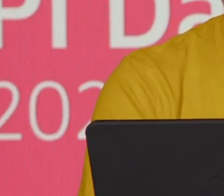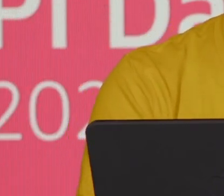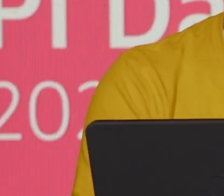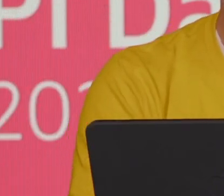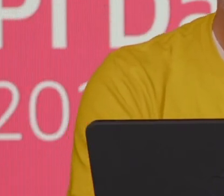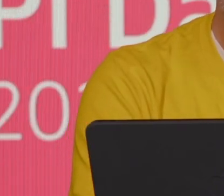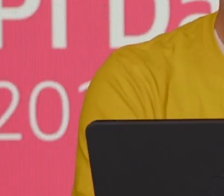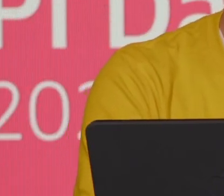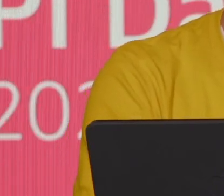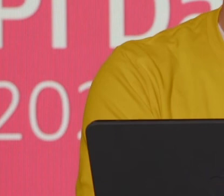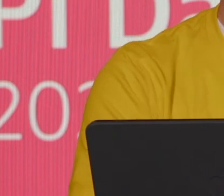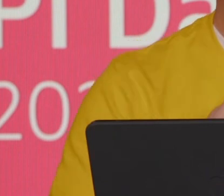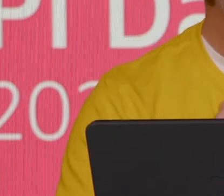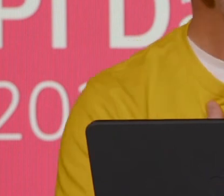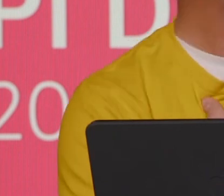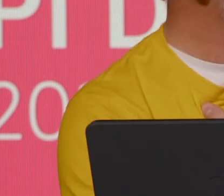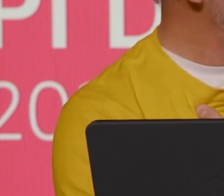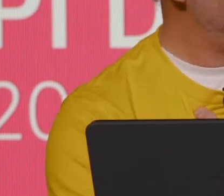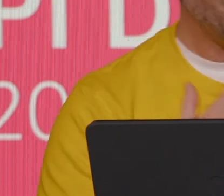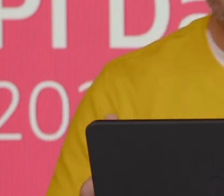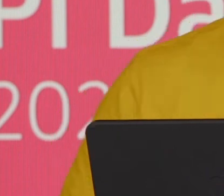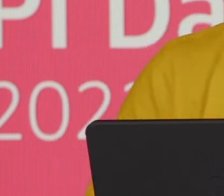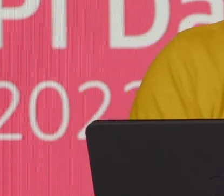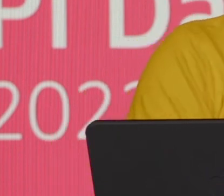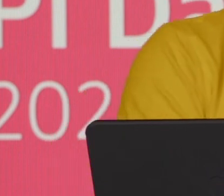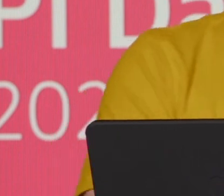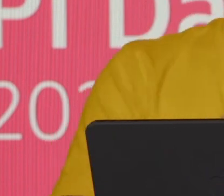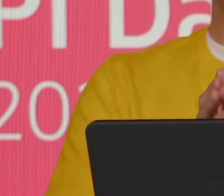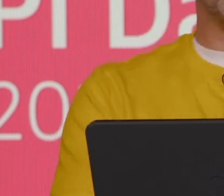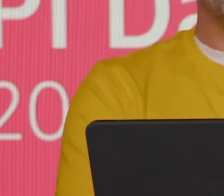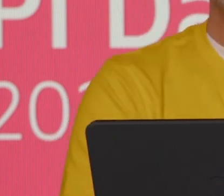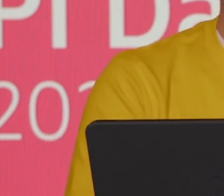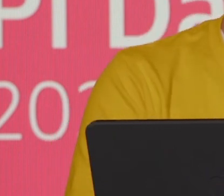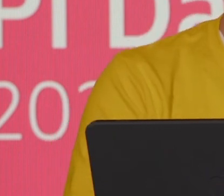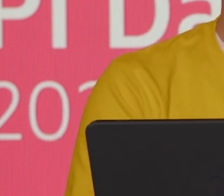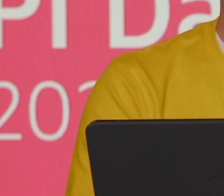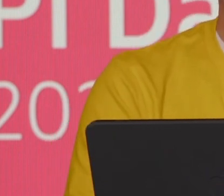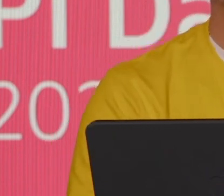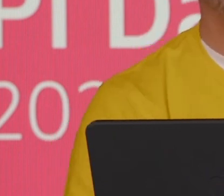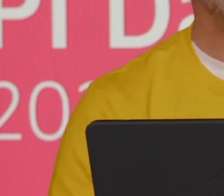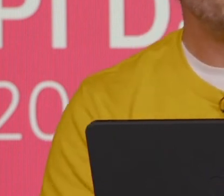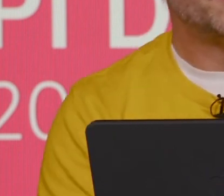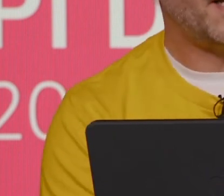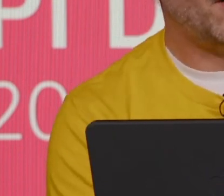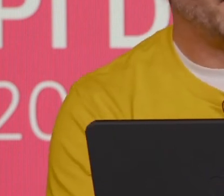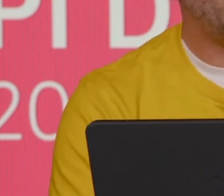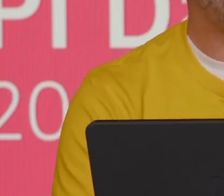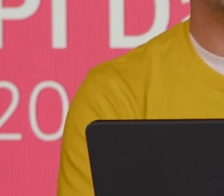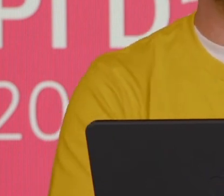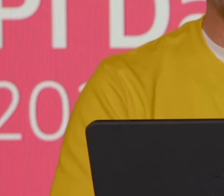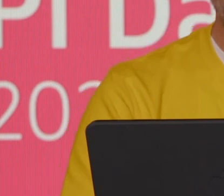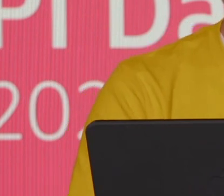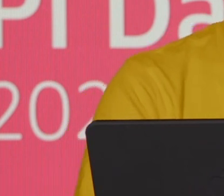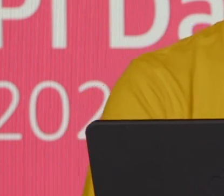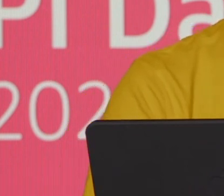How do you find more details? Excuse me, I put my teeth back from the last pie. Yeah, for more details, go to @AWSonAir on Twitter.